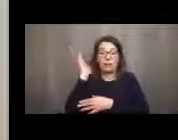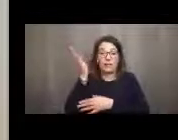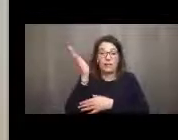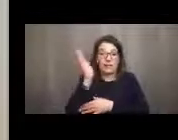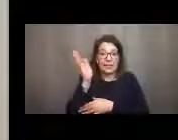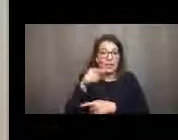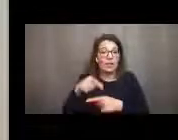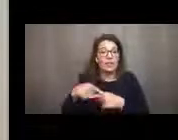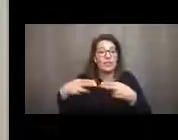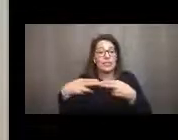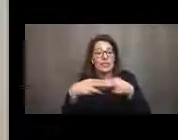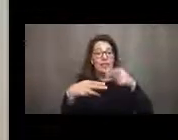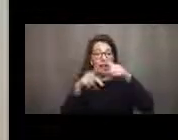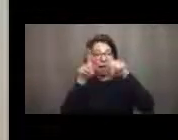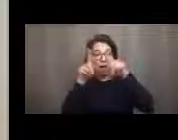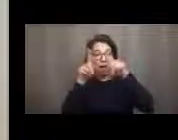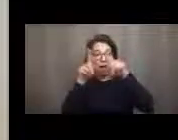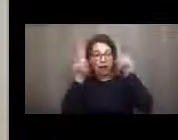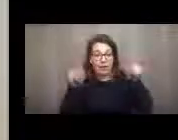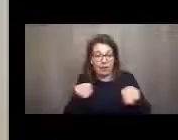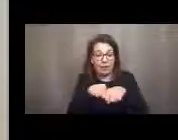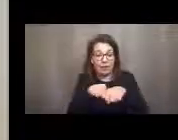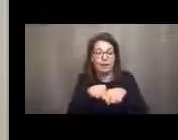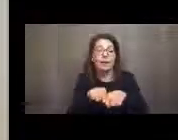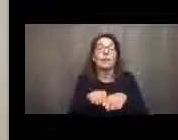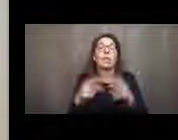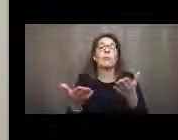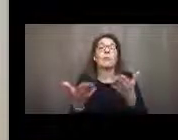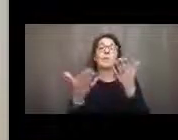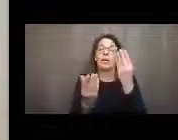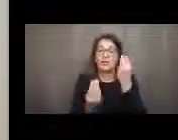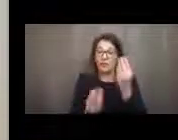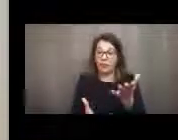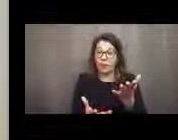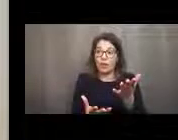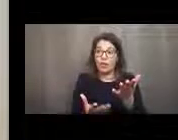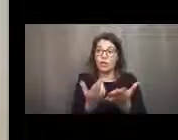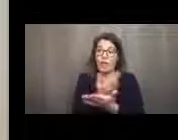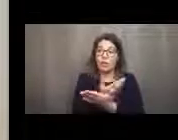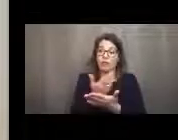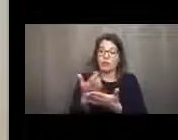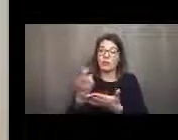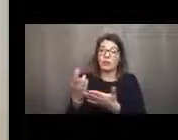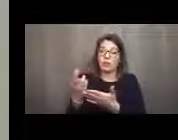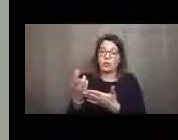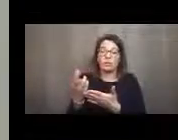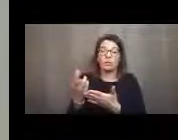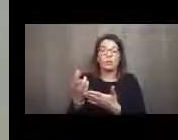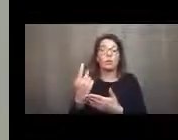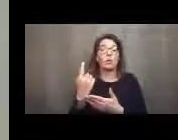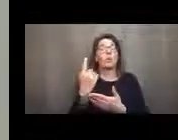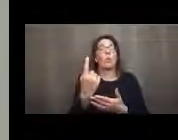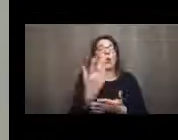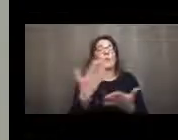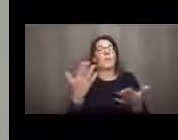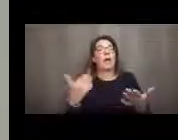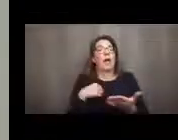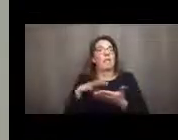This is a slide that provides information and resources. One of the things that I have learned